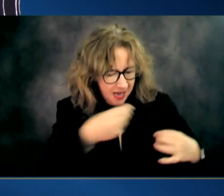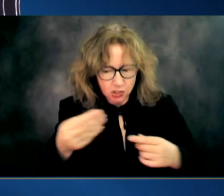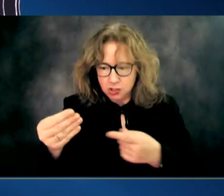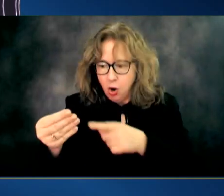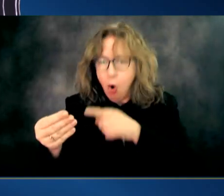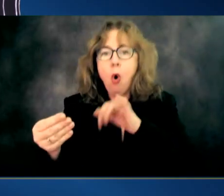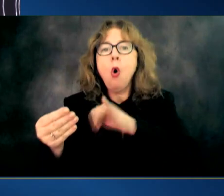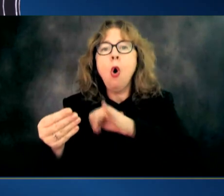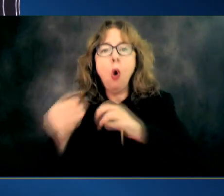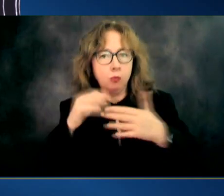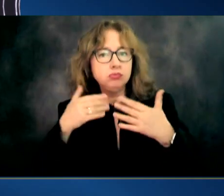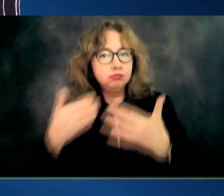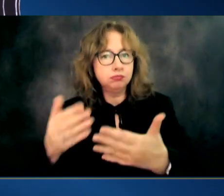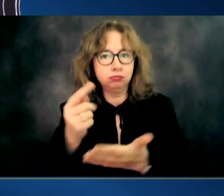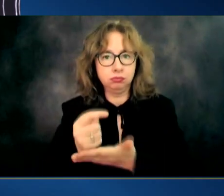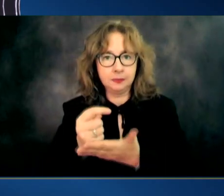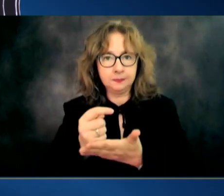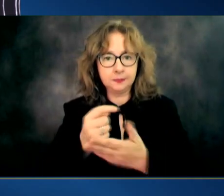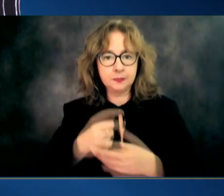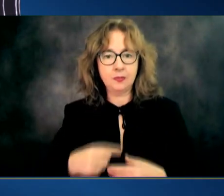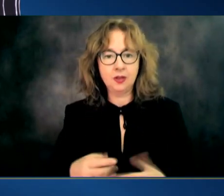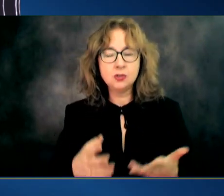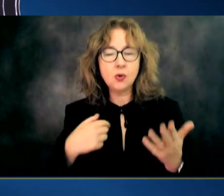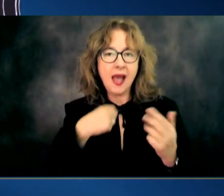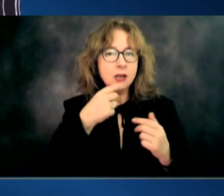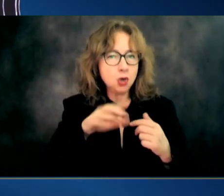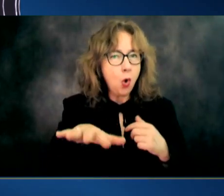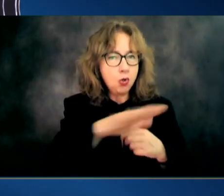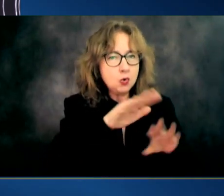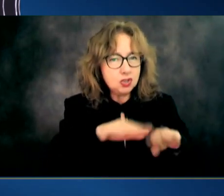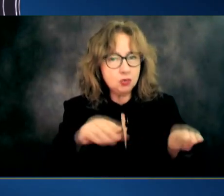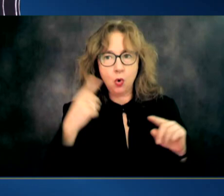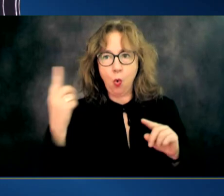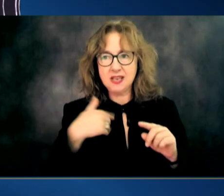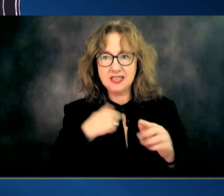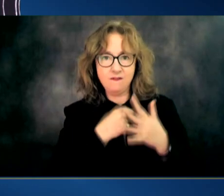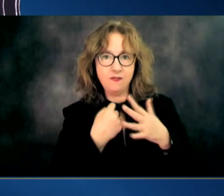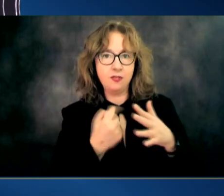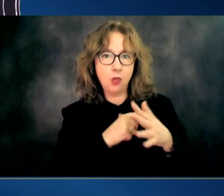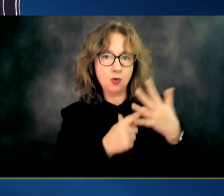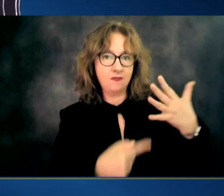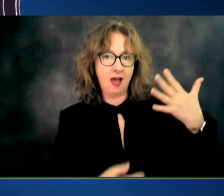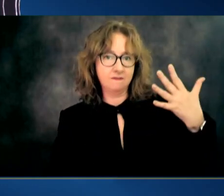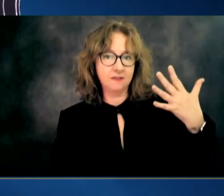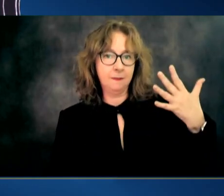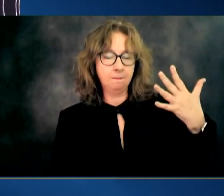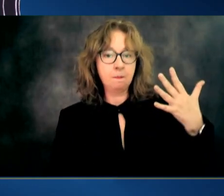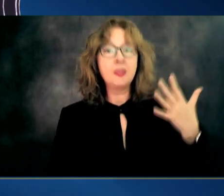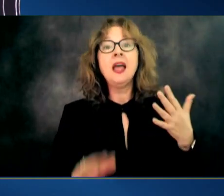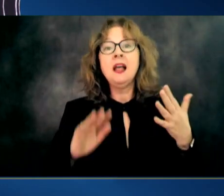So, I told them, they always carry that. And so, me, when I -- it was my time to transition,